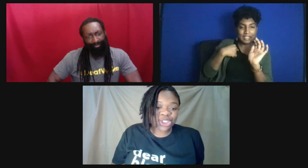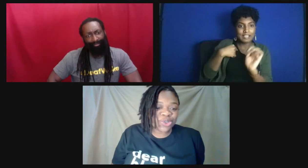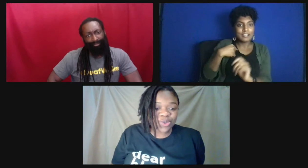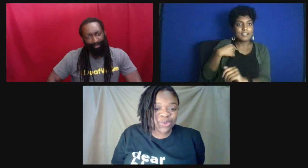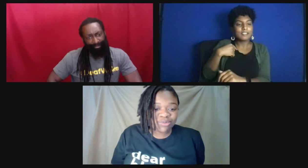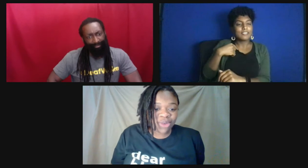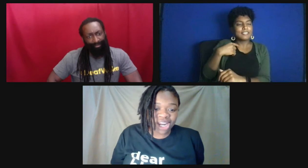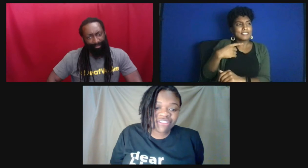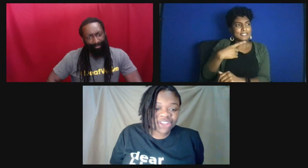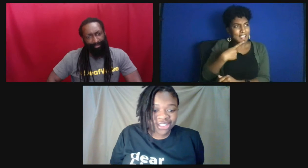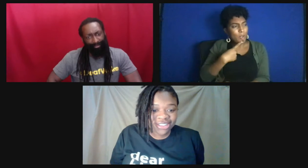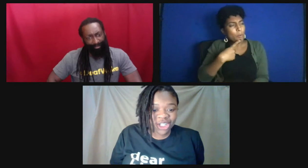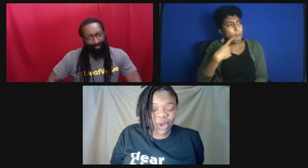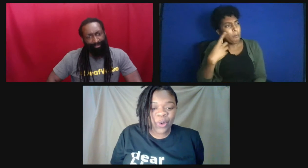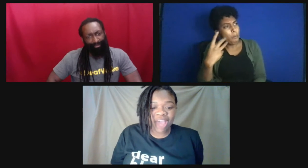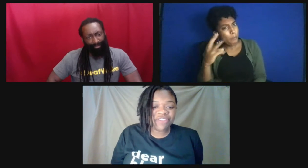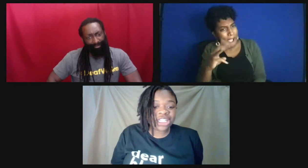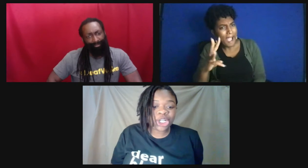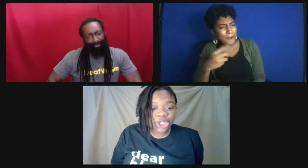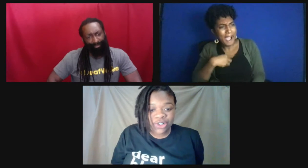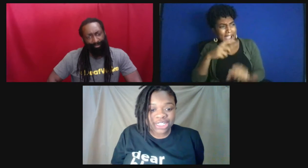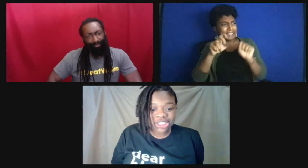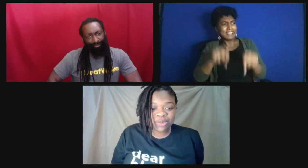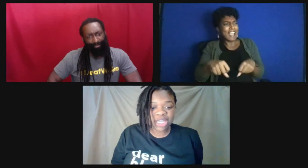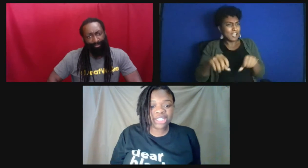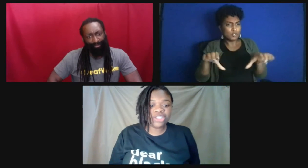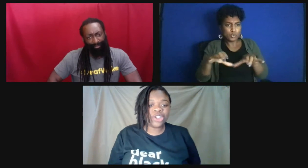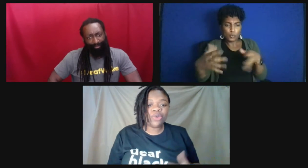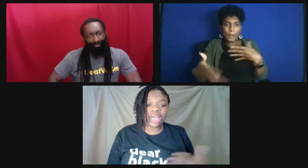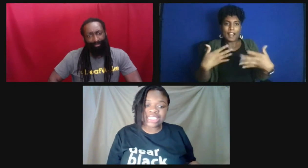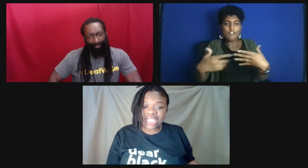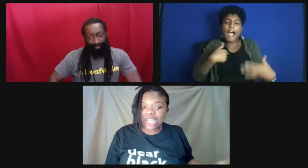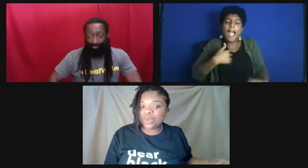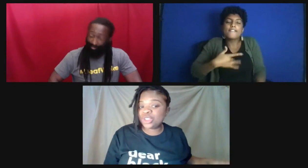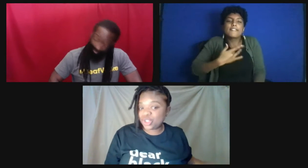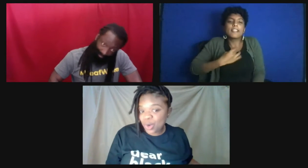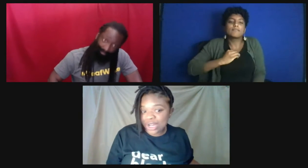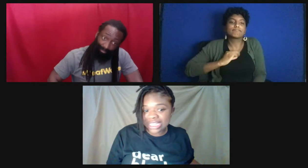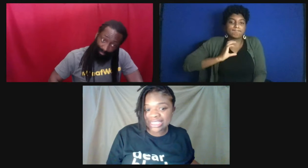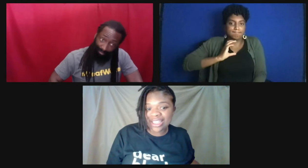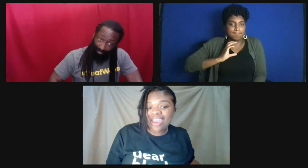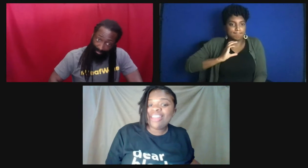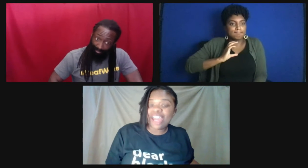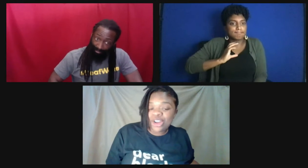I can do whatever you know, I feel encouraged because they're resonating with the stories